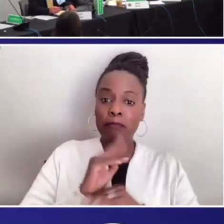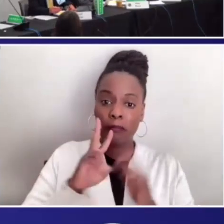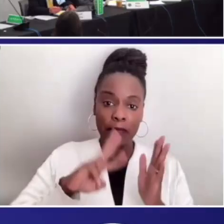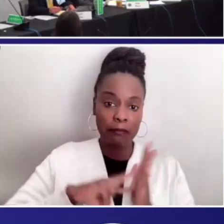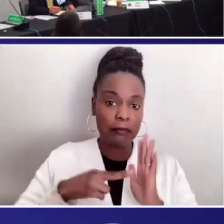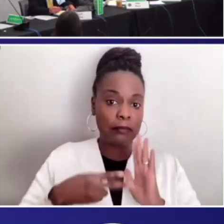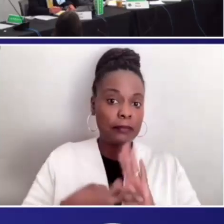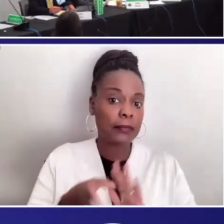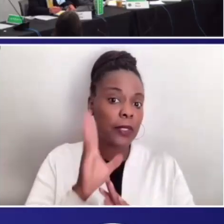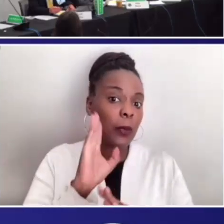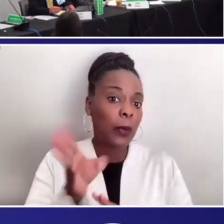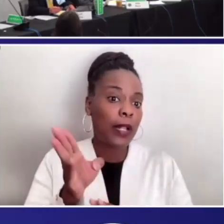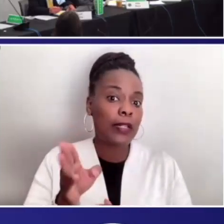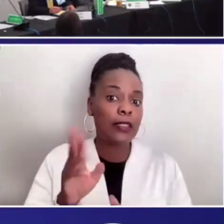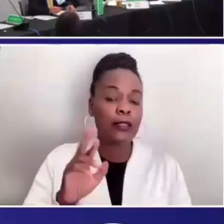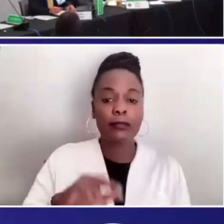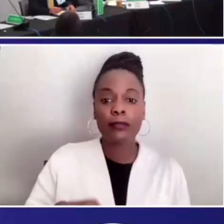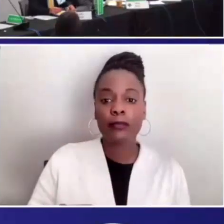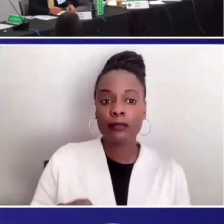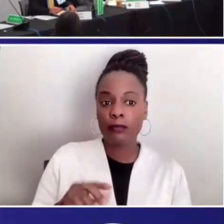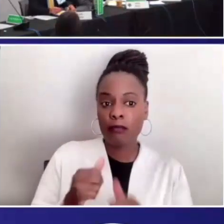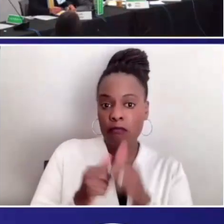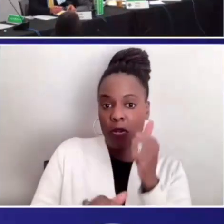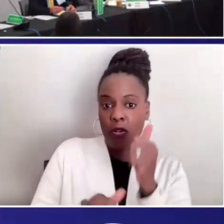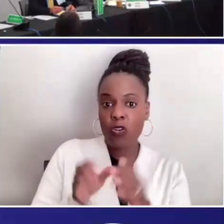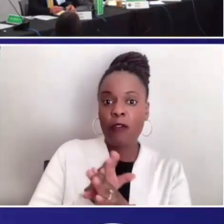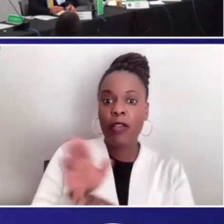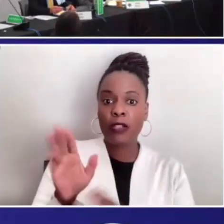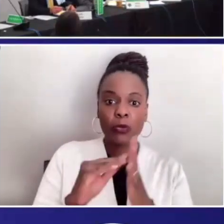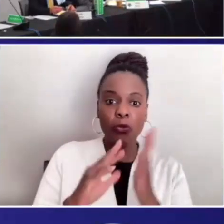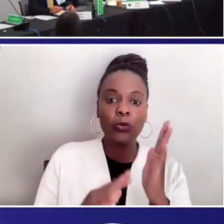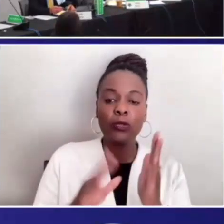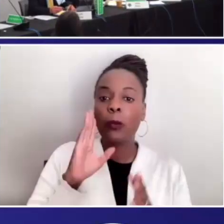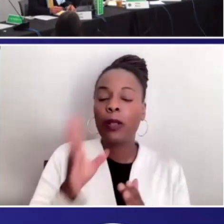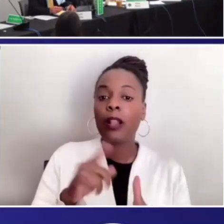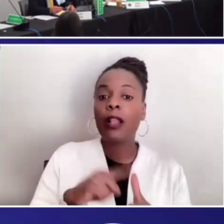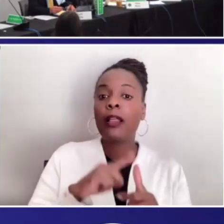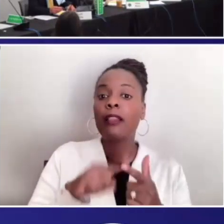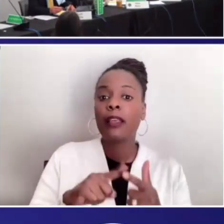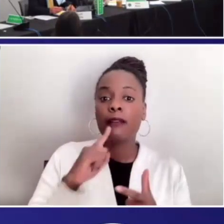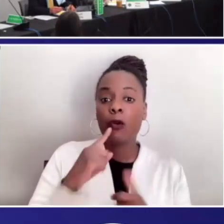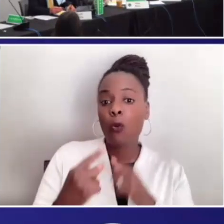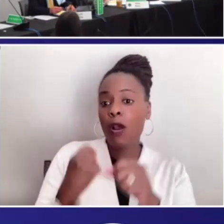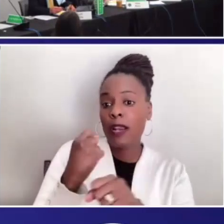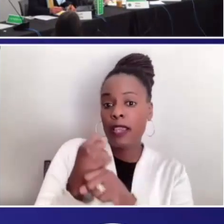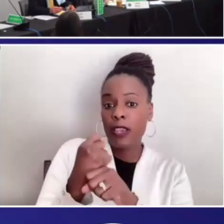The first part of the definition under professional student. And then for one year, the Department is going to